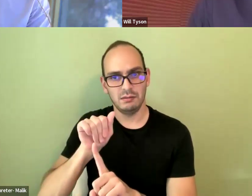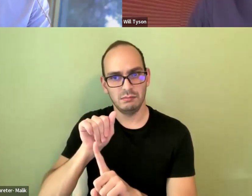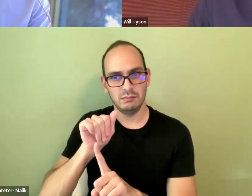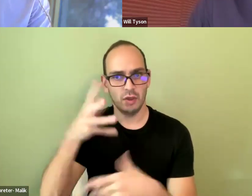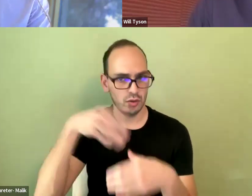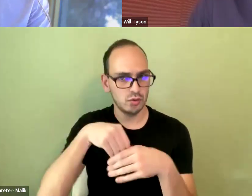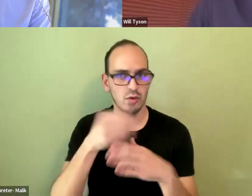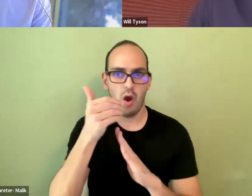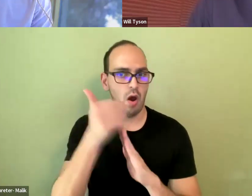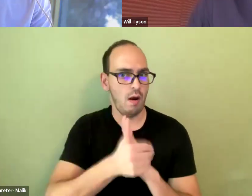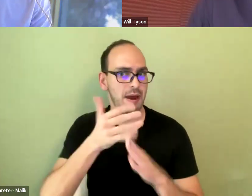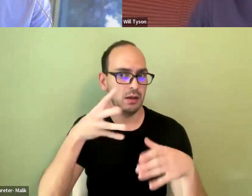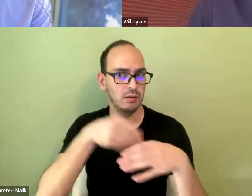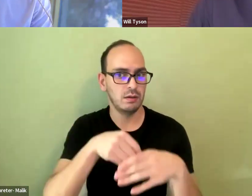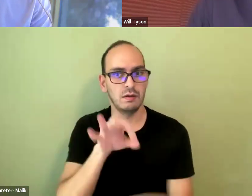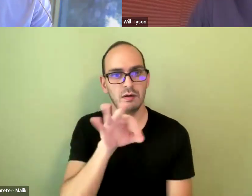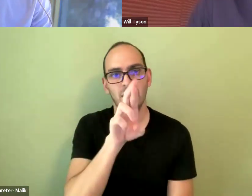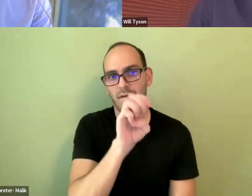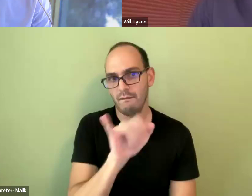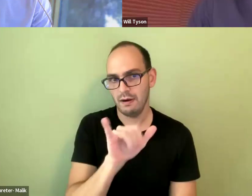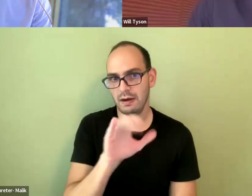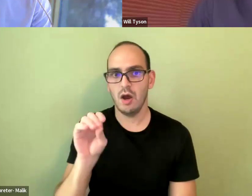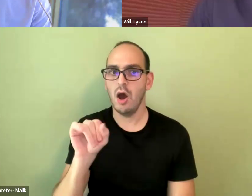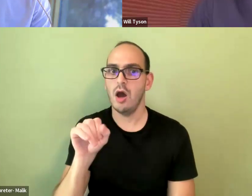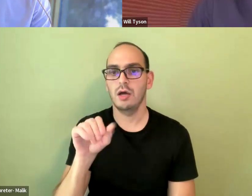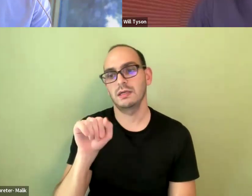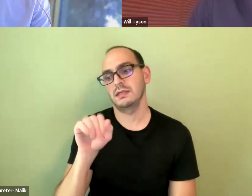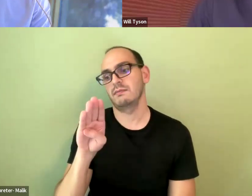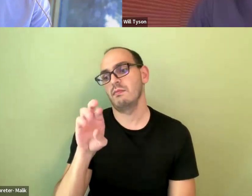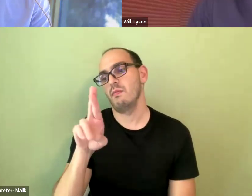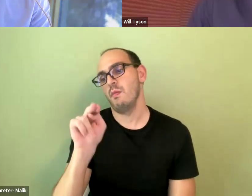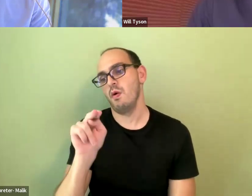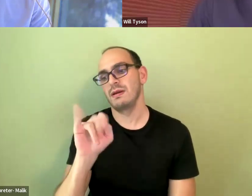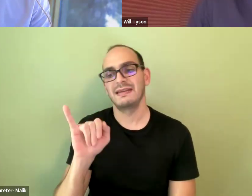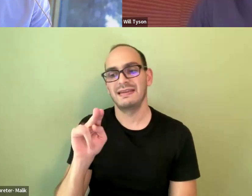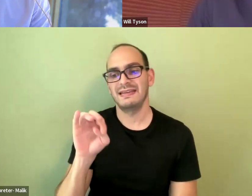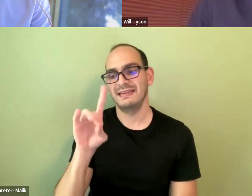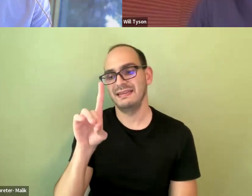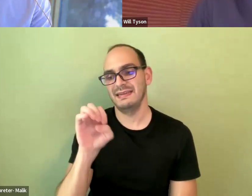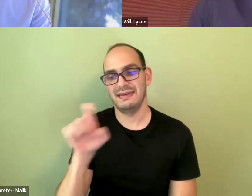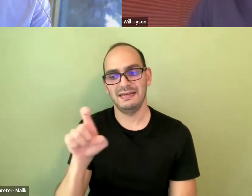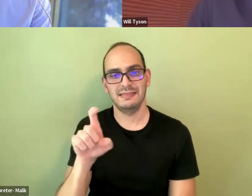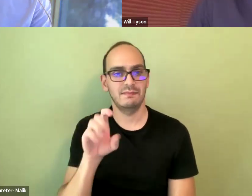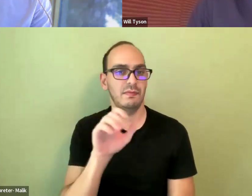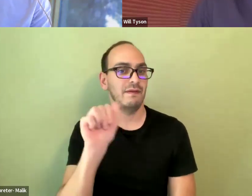automatically. Frey and Osbourne s index of automation of AI automation.